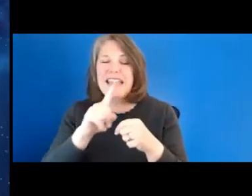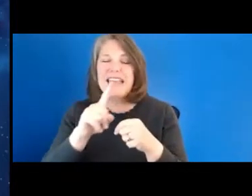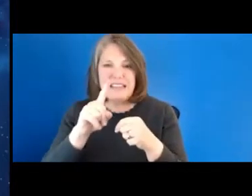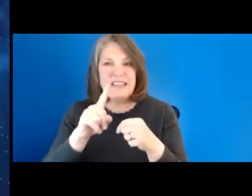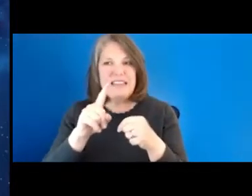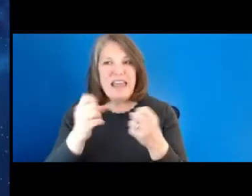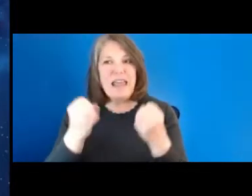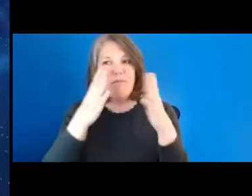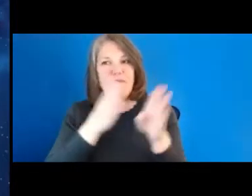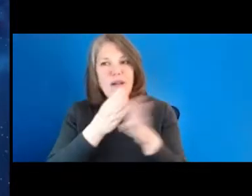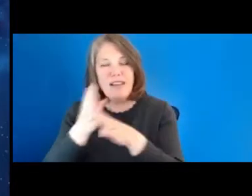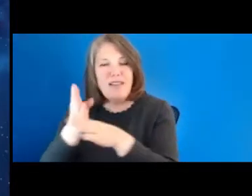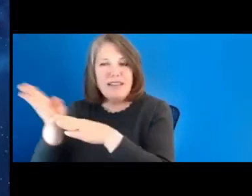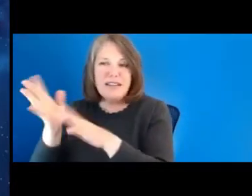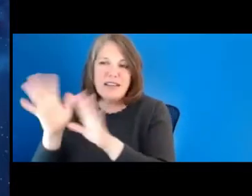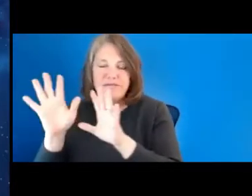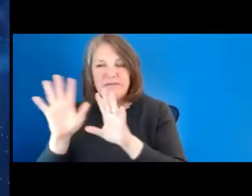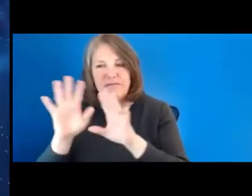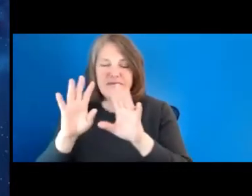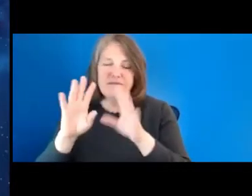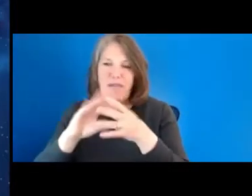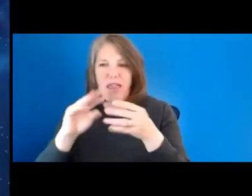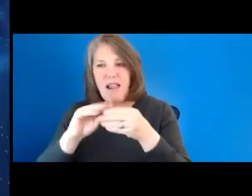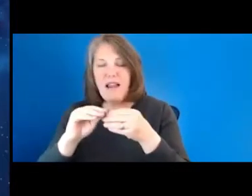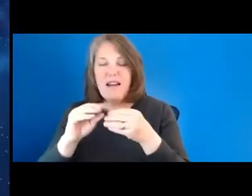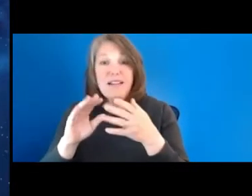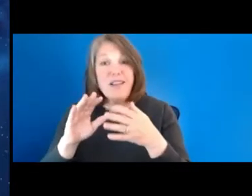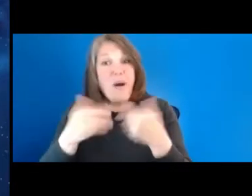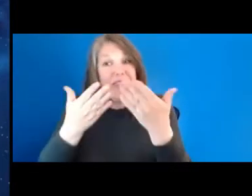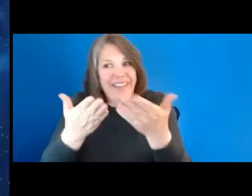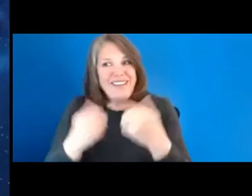16:38:28 >> RICK PEDOLSKY: So there you go with that.